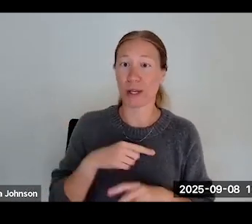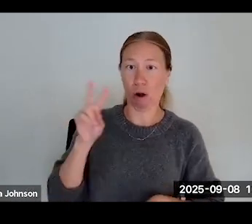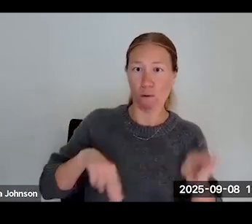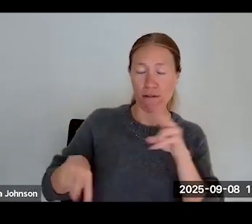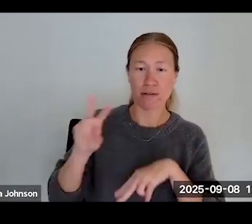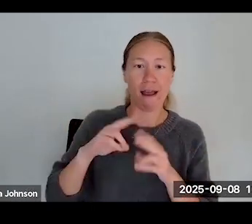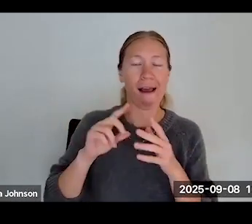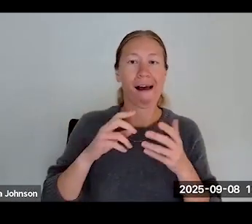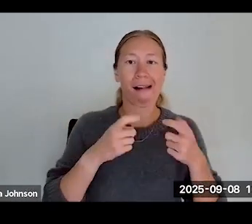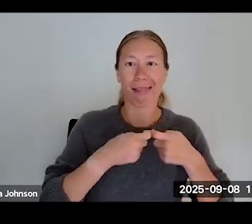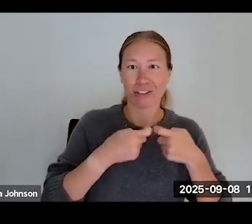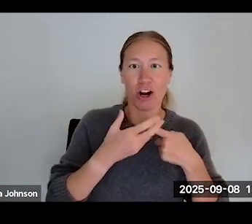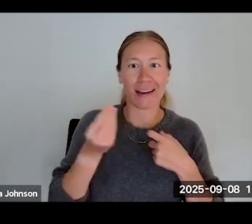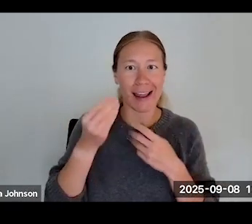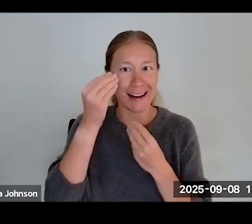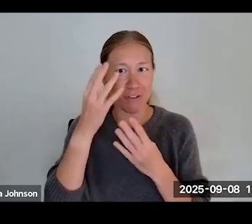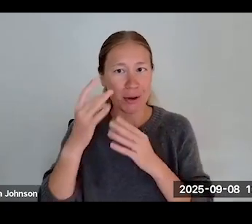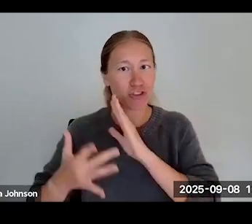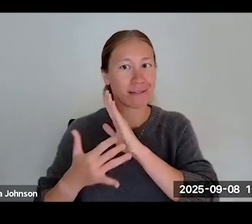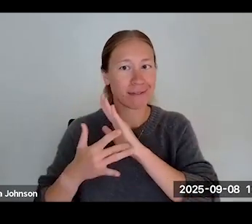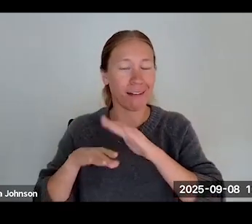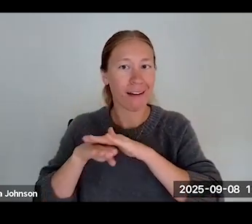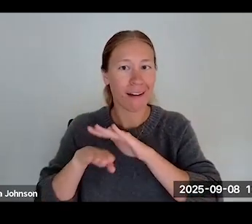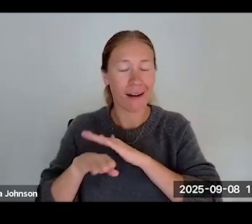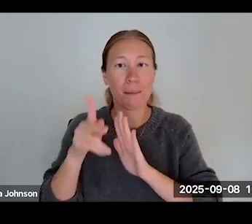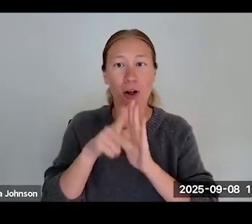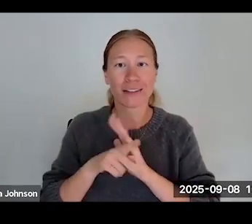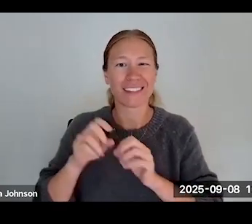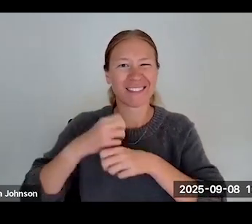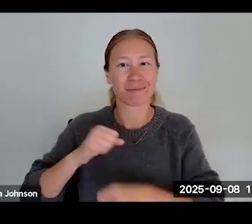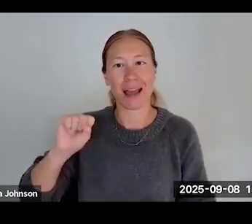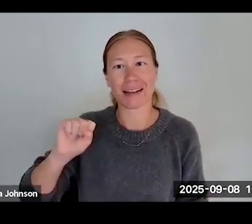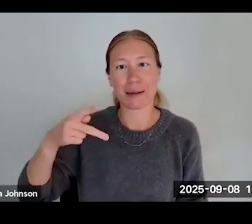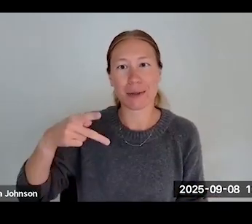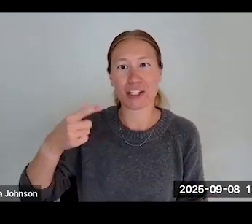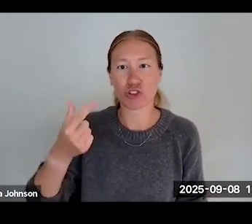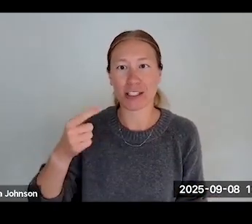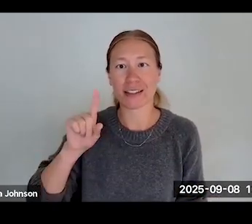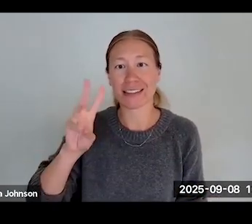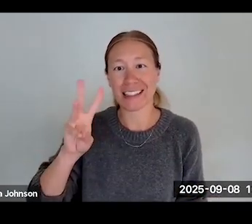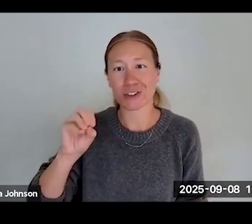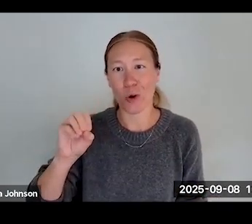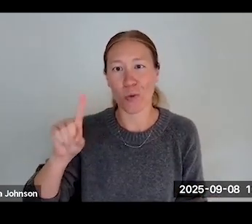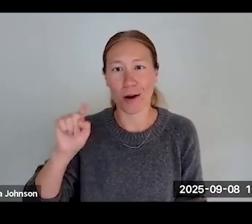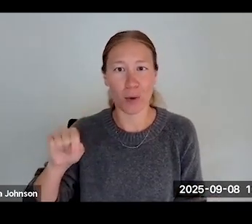and Information Technology Accessibility Policy, which is SPG 601.20.